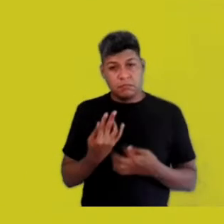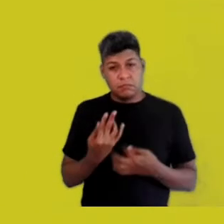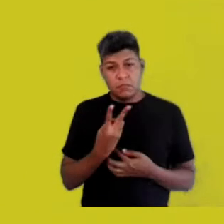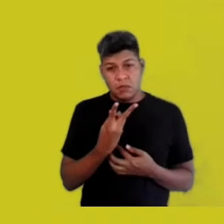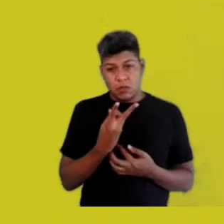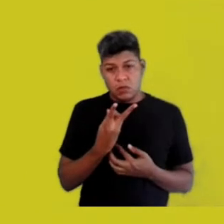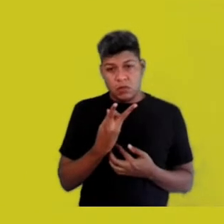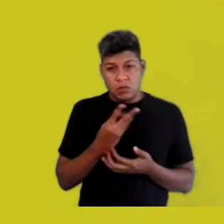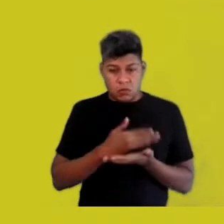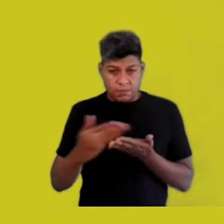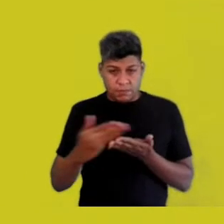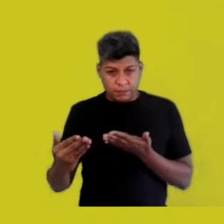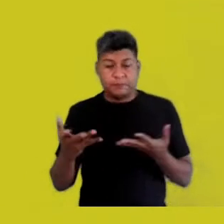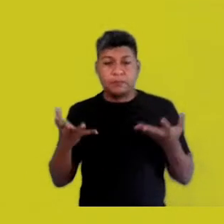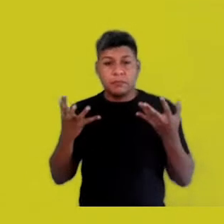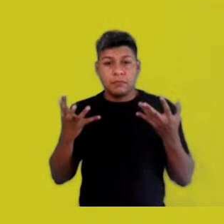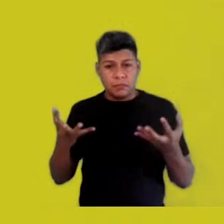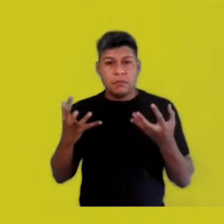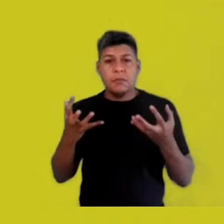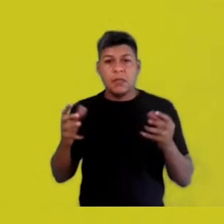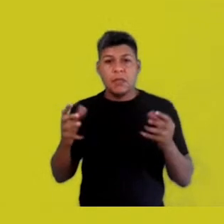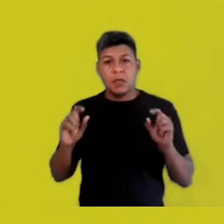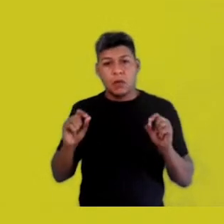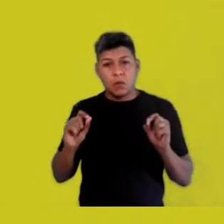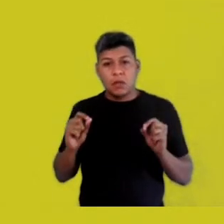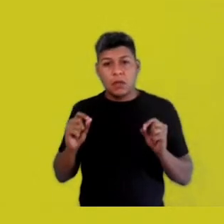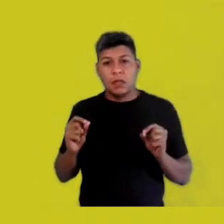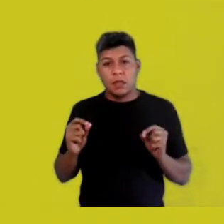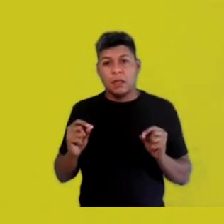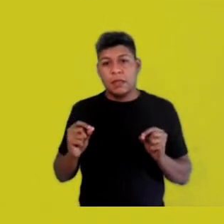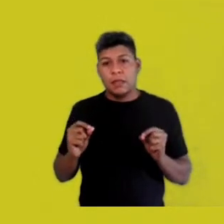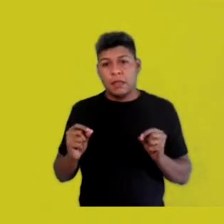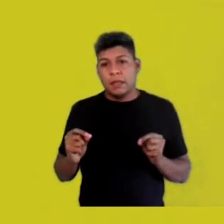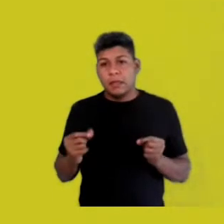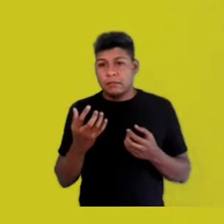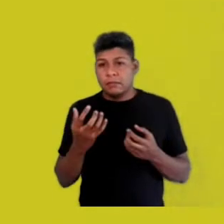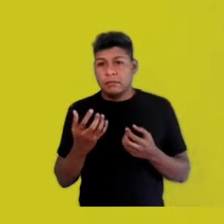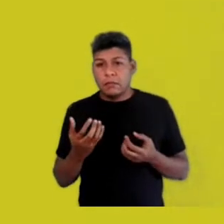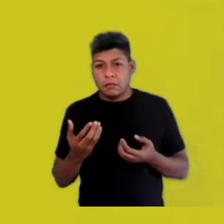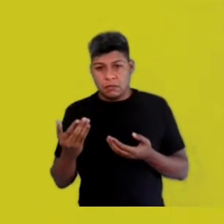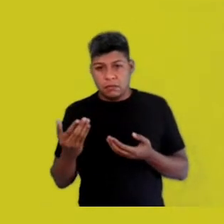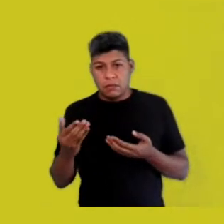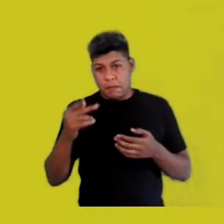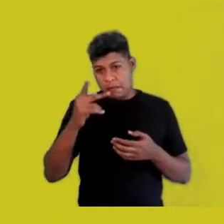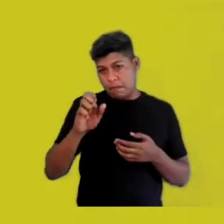I’d like to greet today with great joy Pedro Cesarino